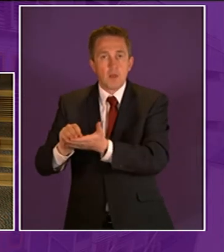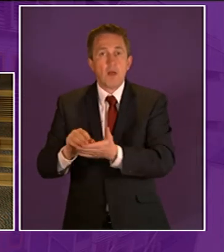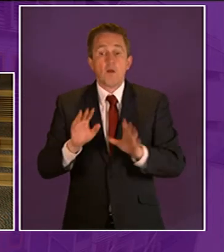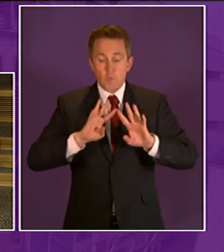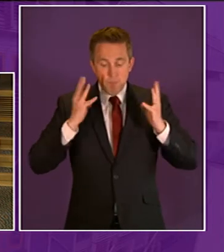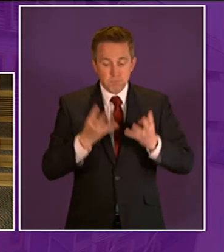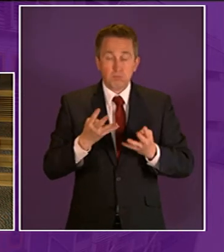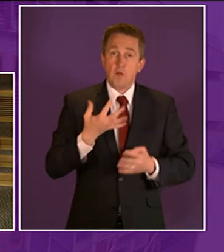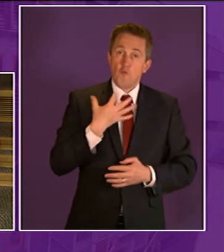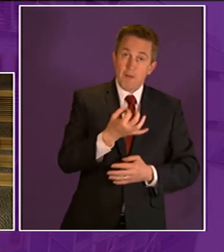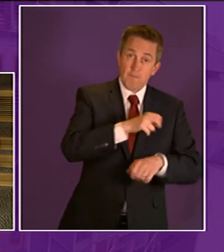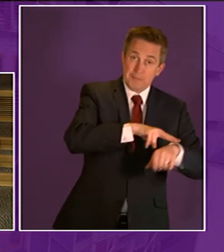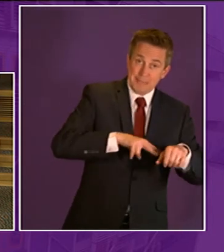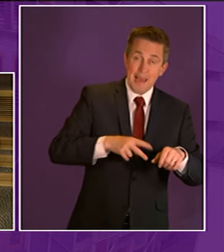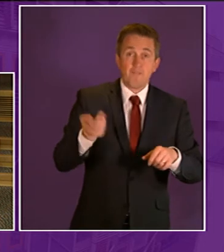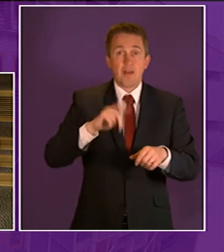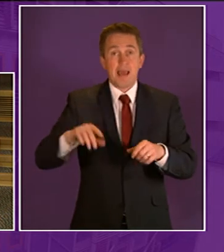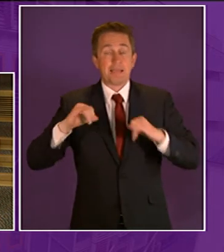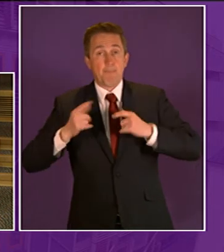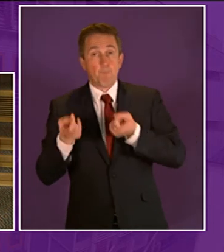through their national joint negotiating committee.